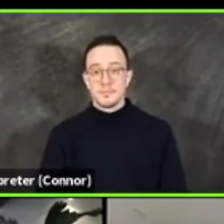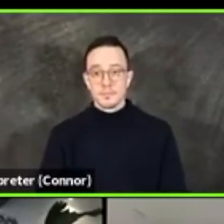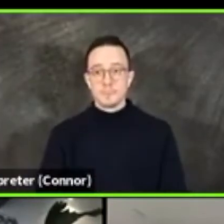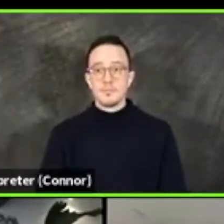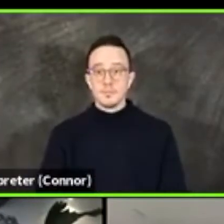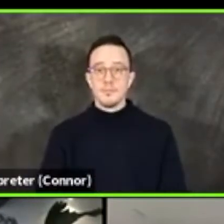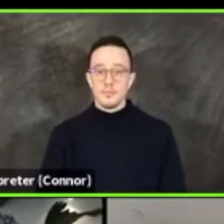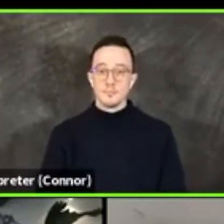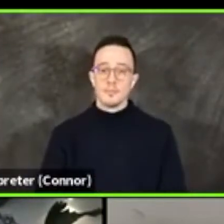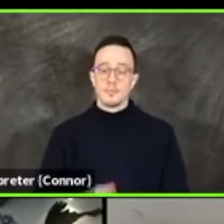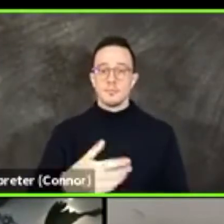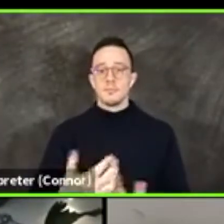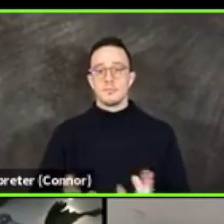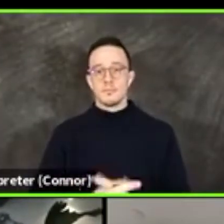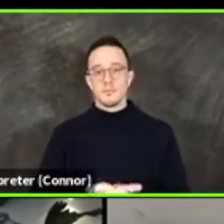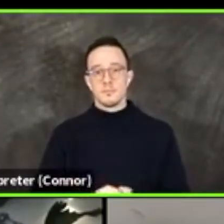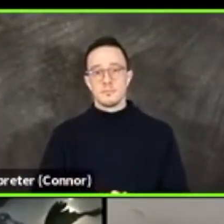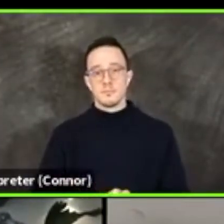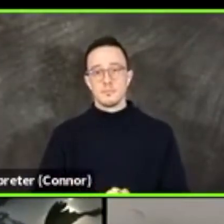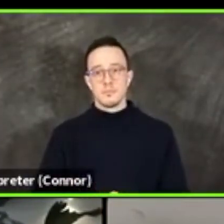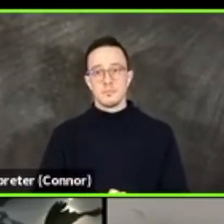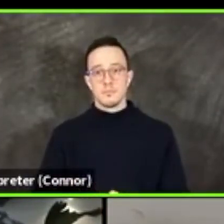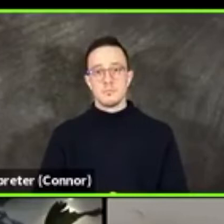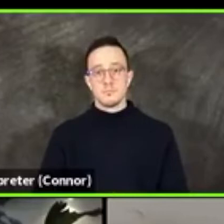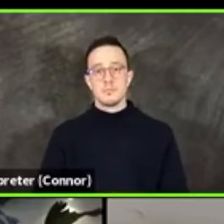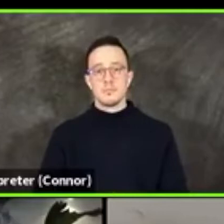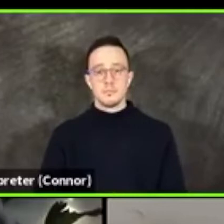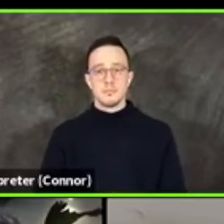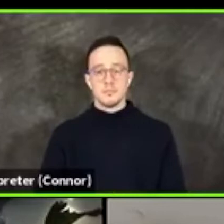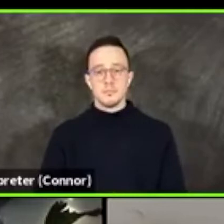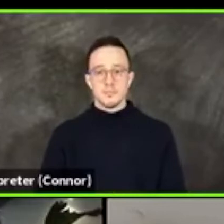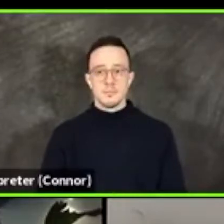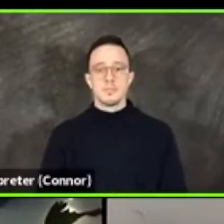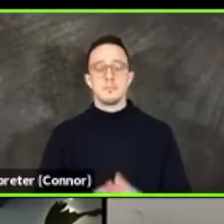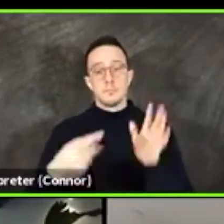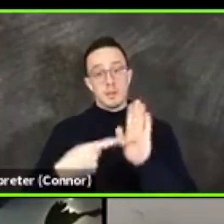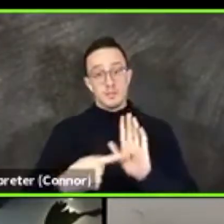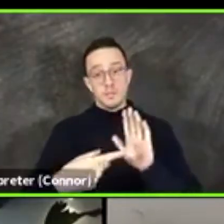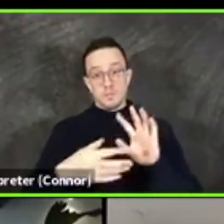UPEND EXPECTATION. BUT IN TERMS -- AND PART OF